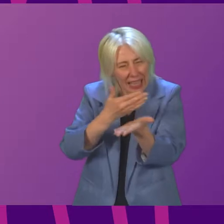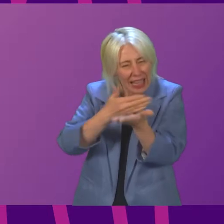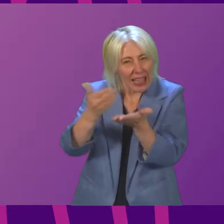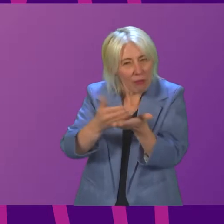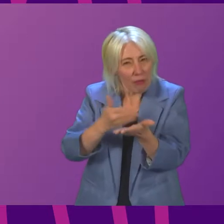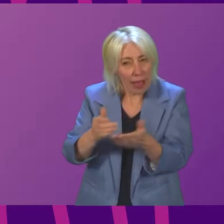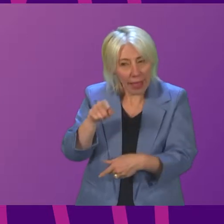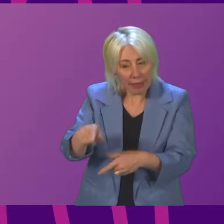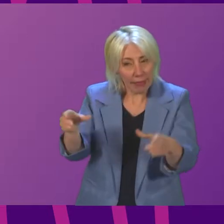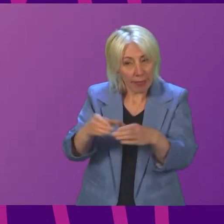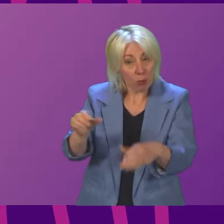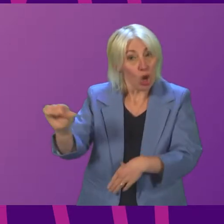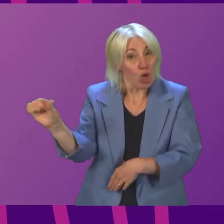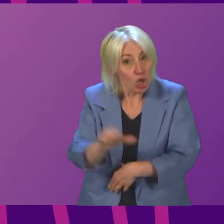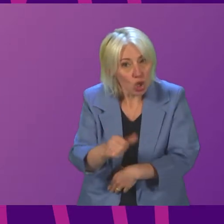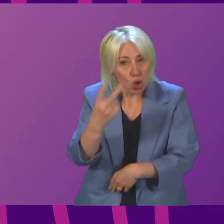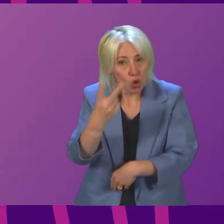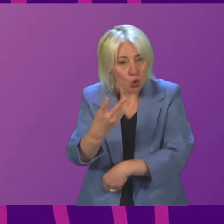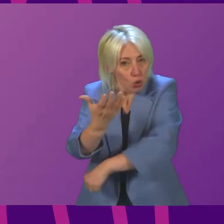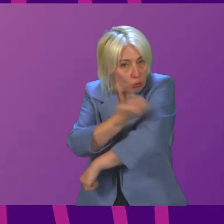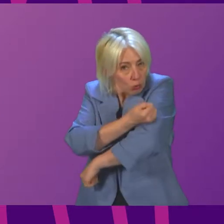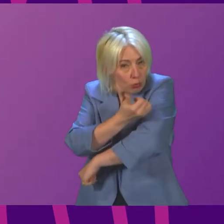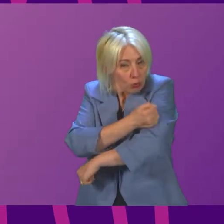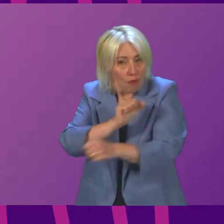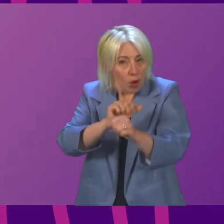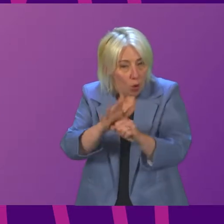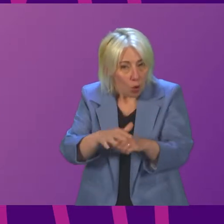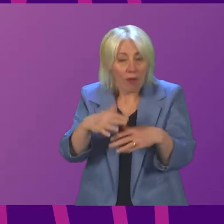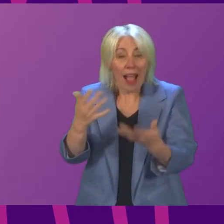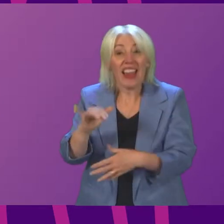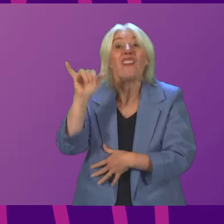group should be receiving a second dose—and, if so, how best they can get an appointment?